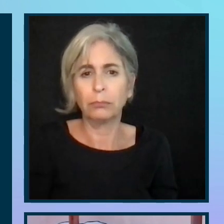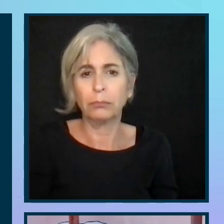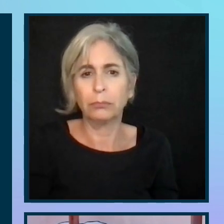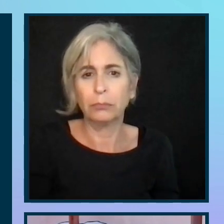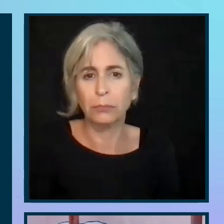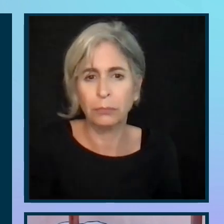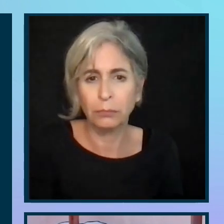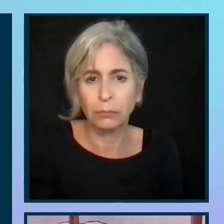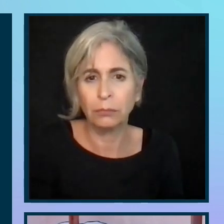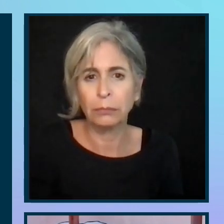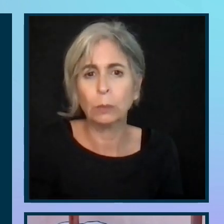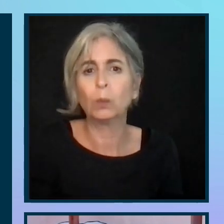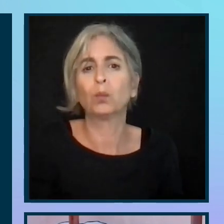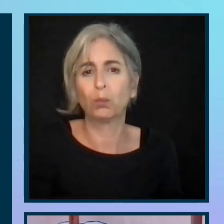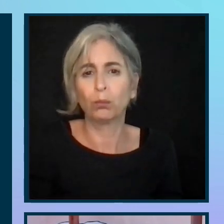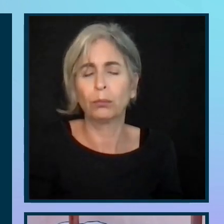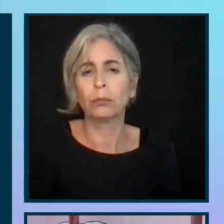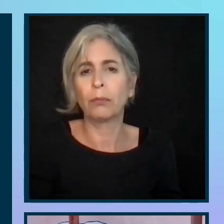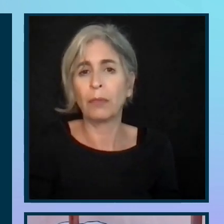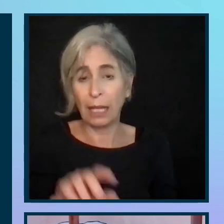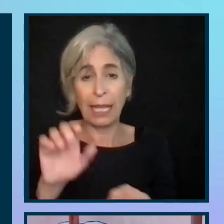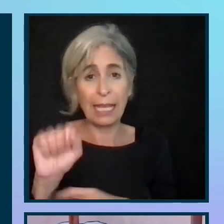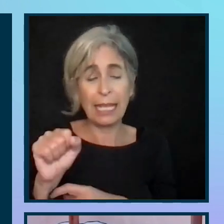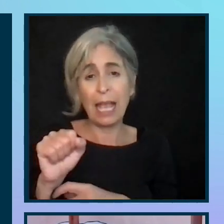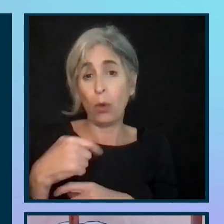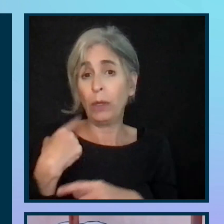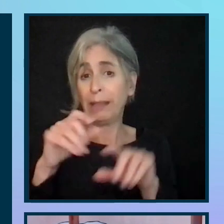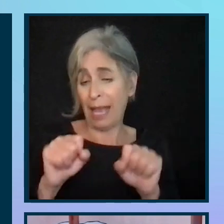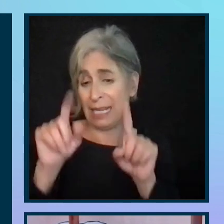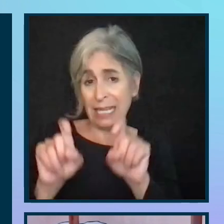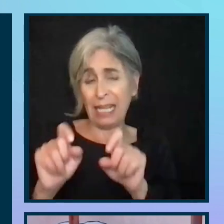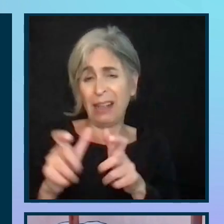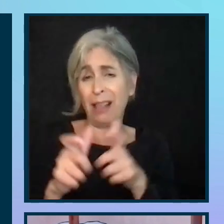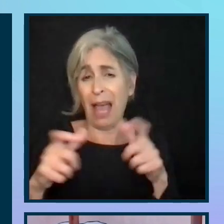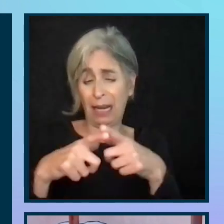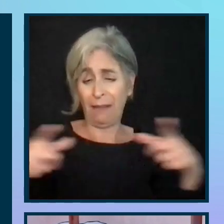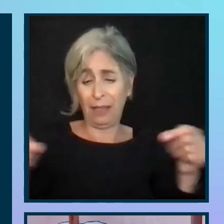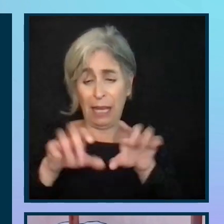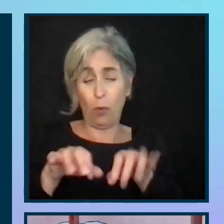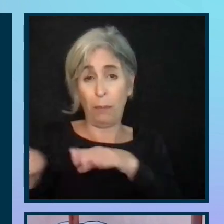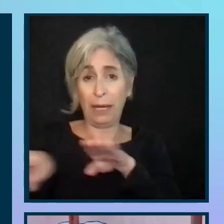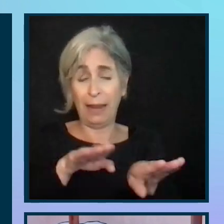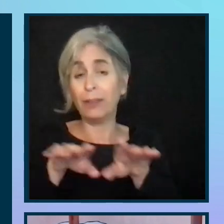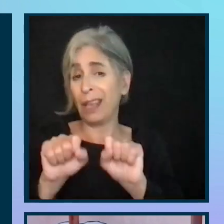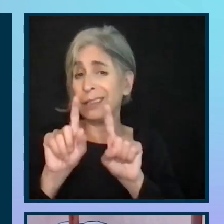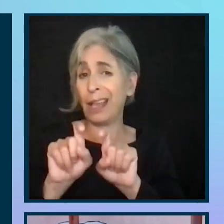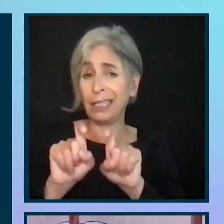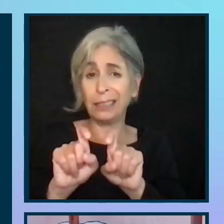but we can't do that for all these yet. We could test a lot of the keyboard behaviors. There are definitely tools out there